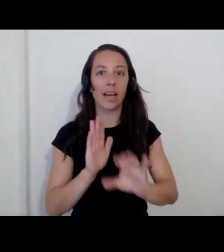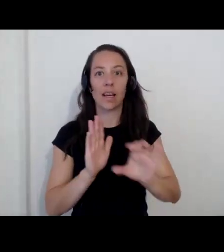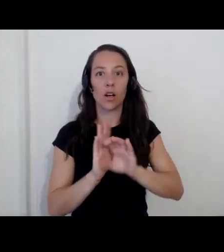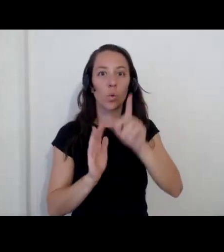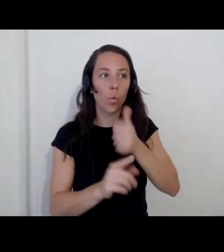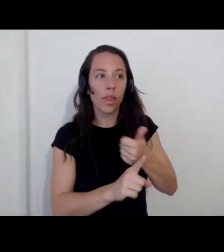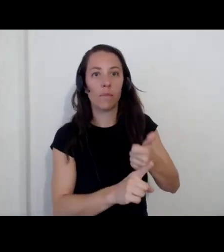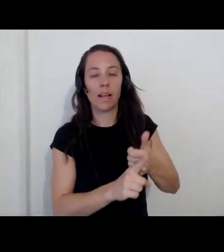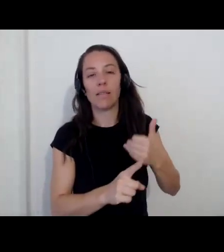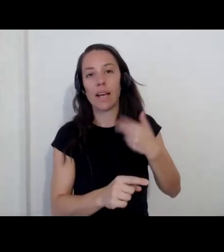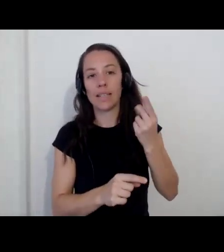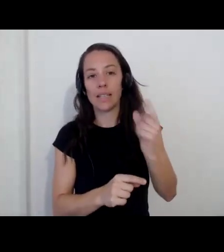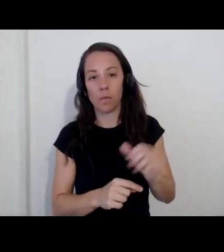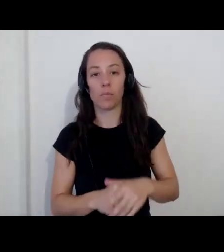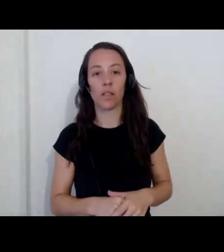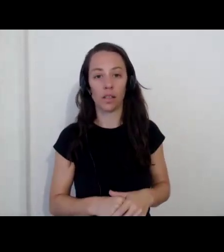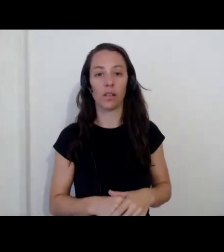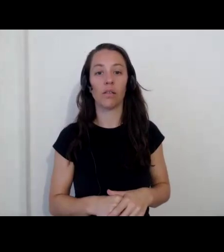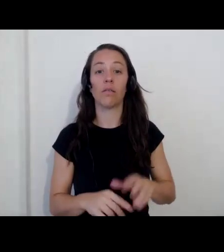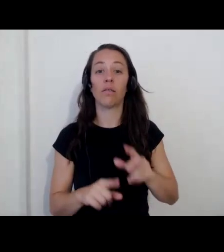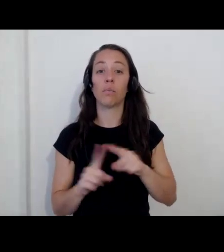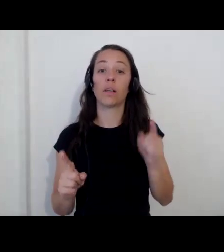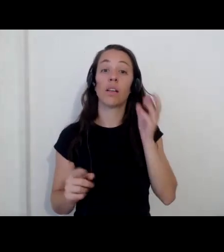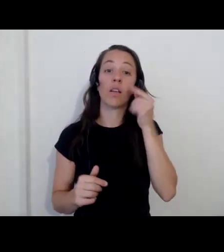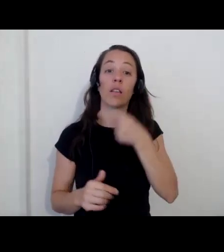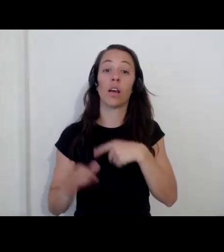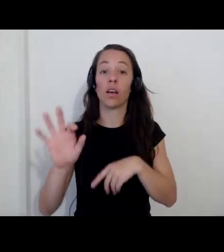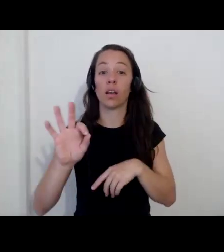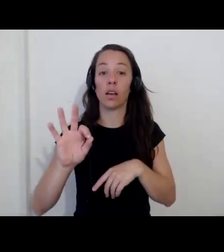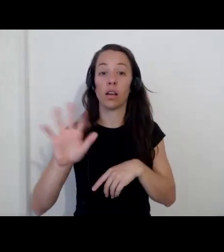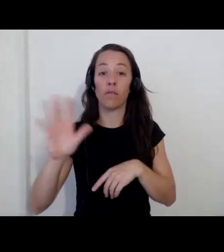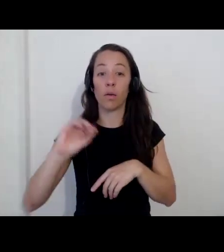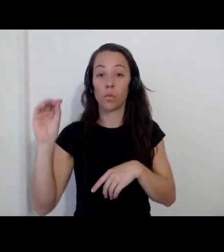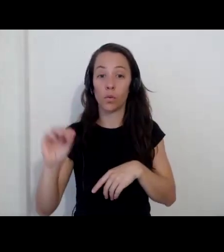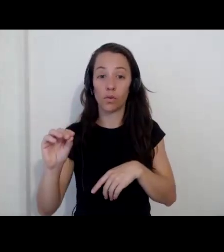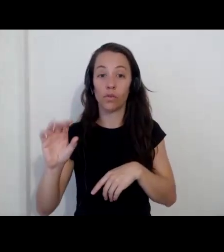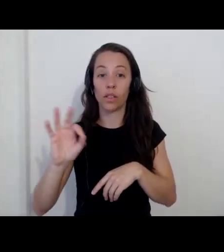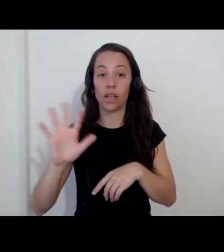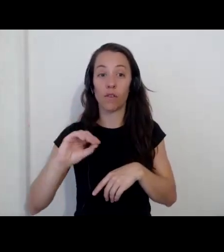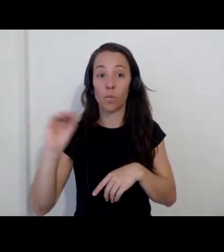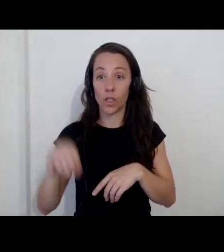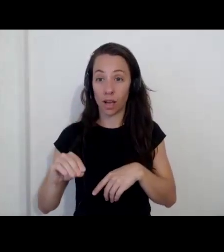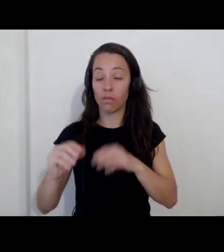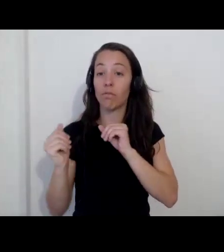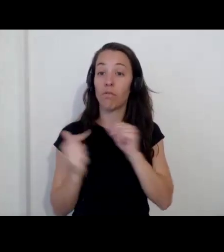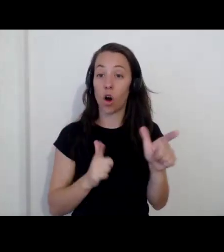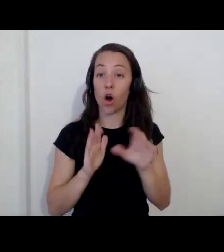It is thought that 95% of all characters on screen who are Disabled are actually played